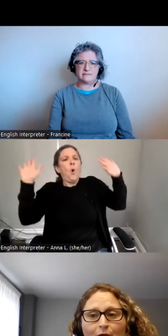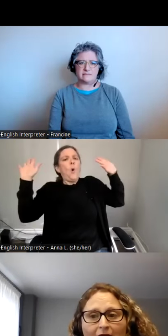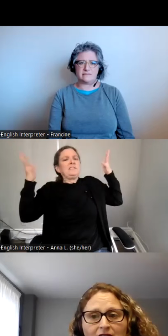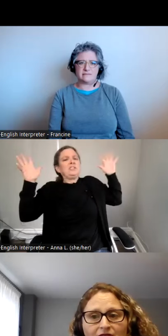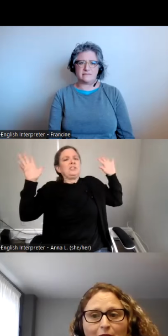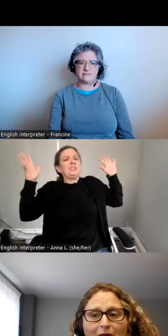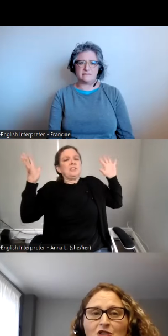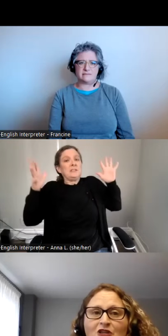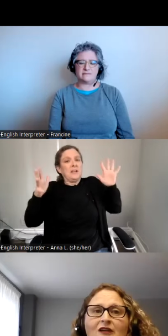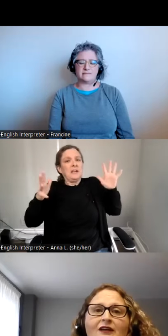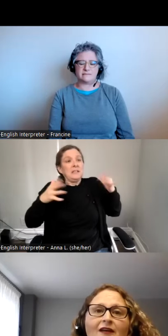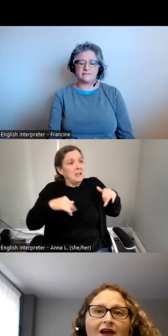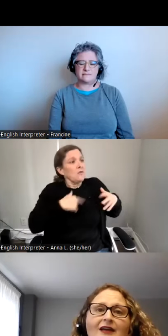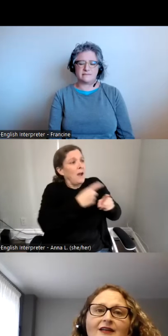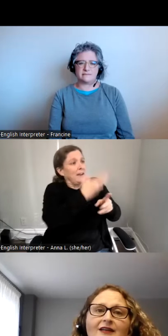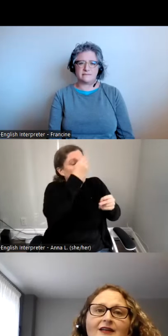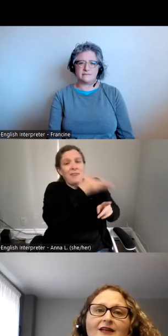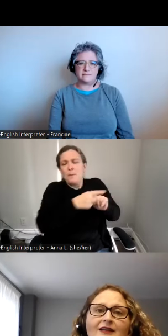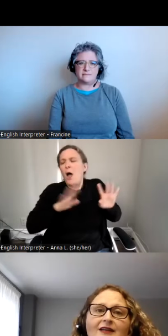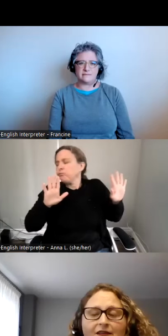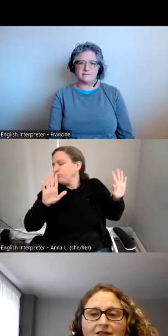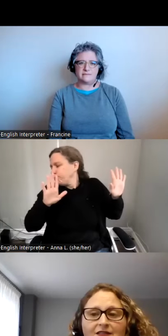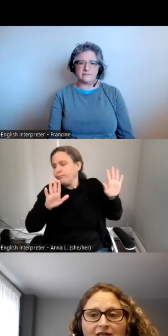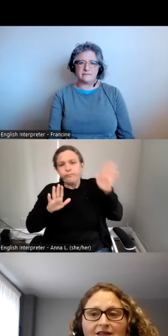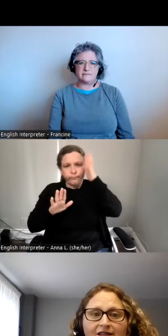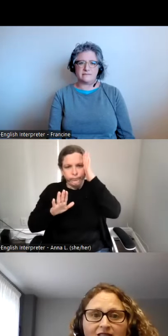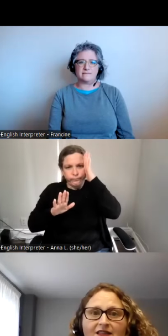that seed is planted, it's very, very challenging to move